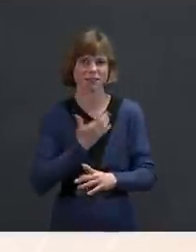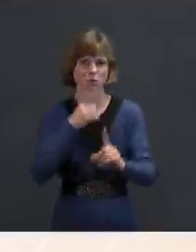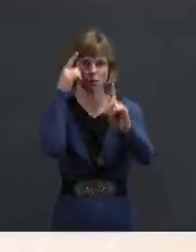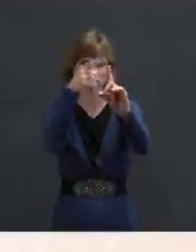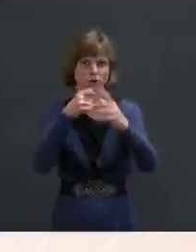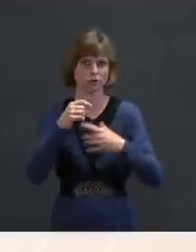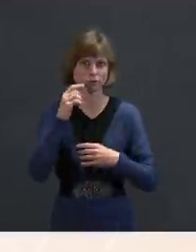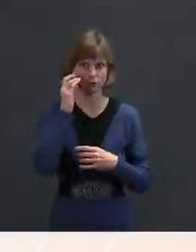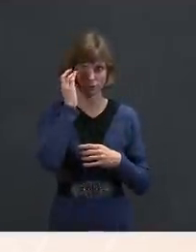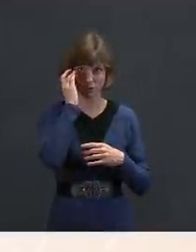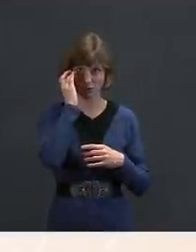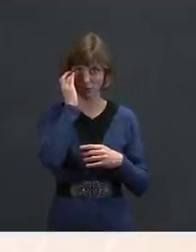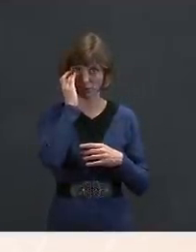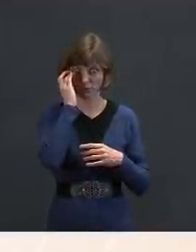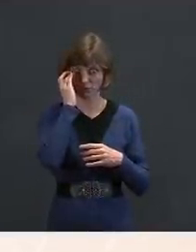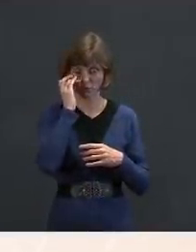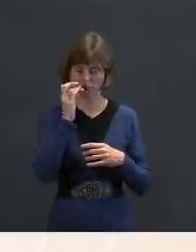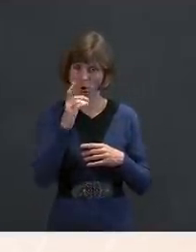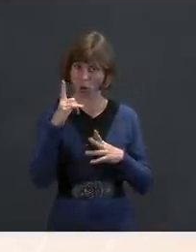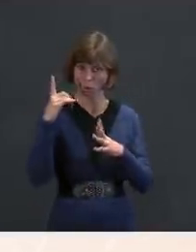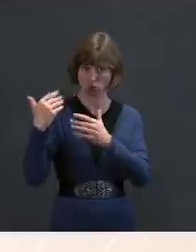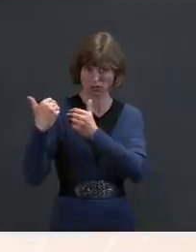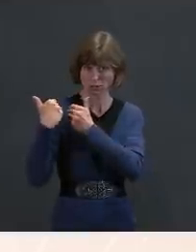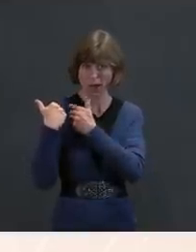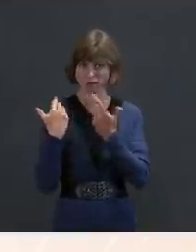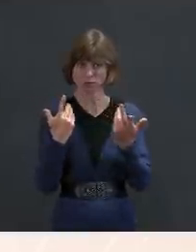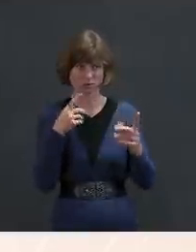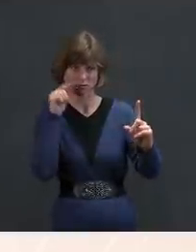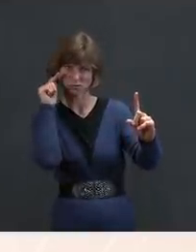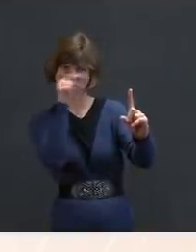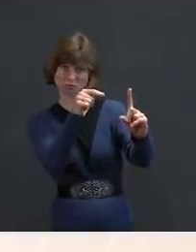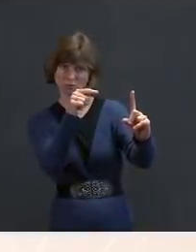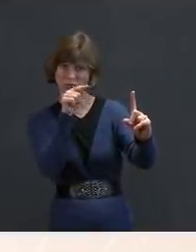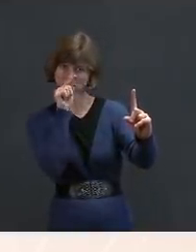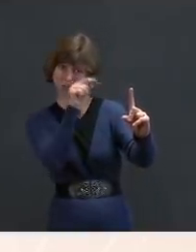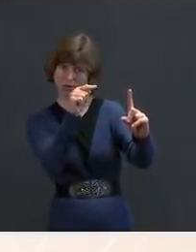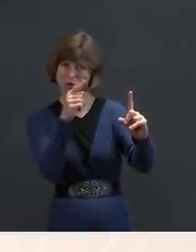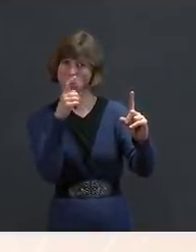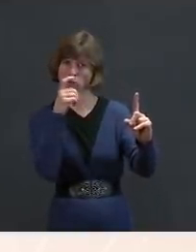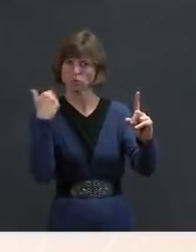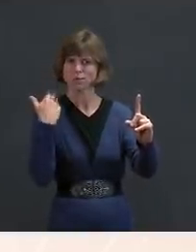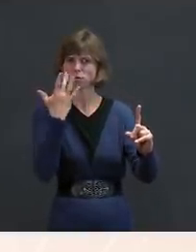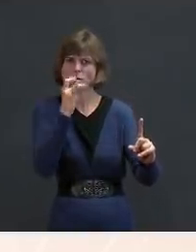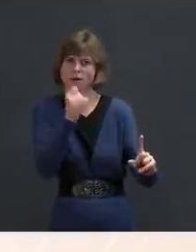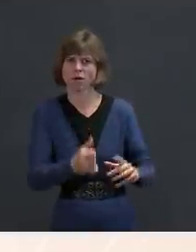but not the man responsible for it, why not? Ms. Psaki: Again, you know, I would say we took a number of steps